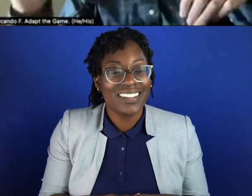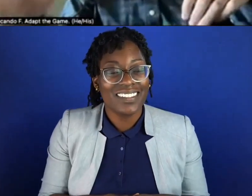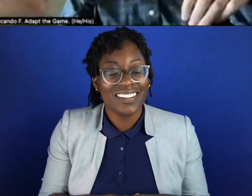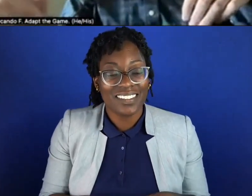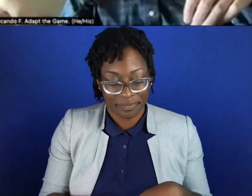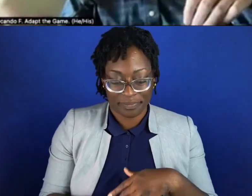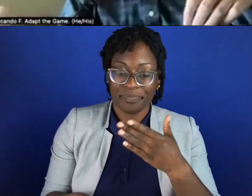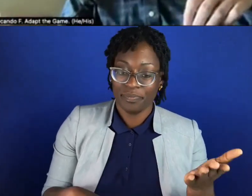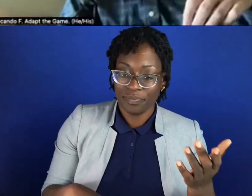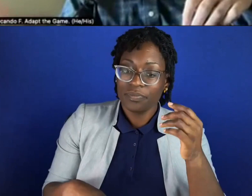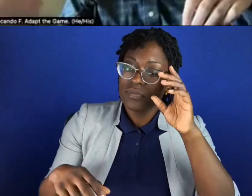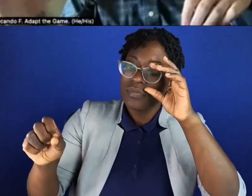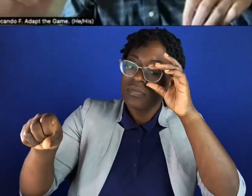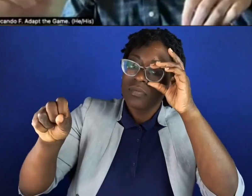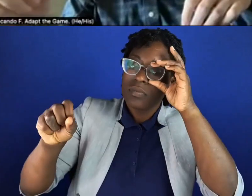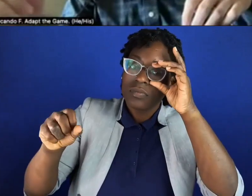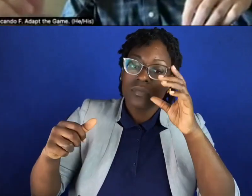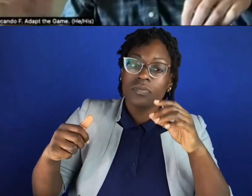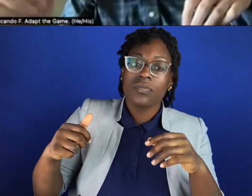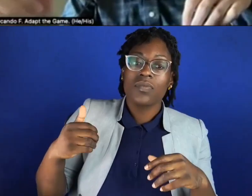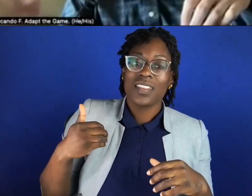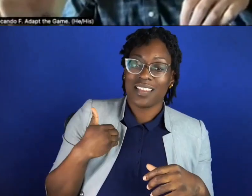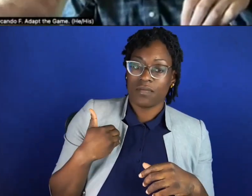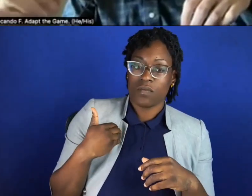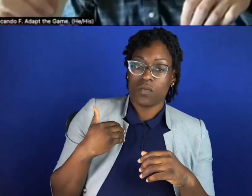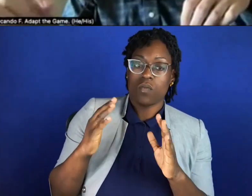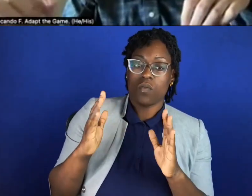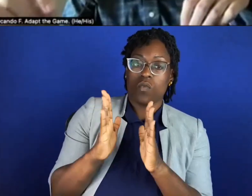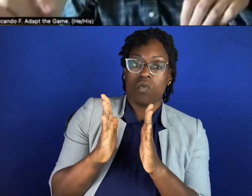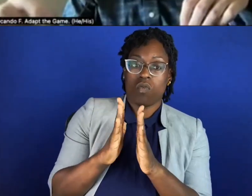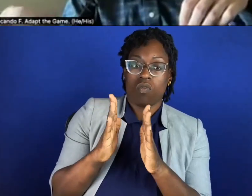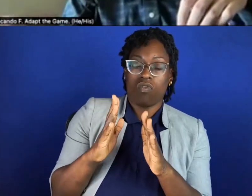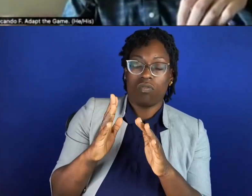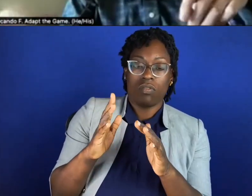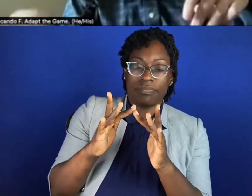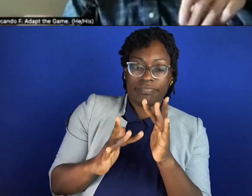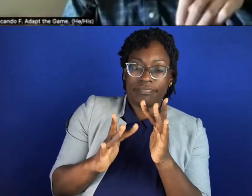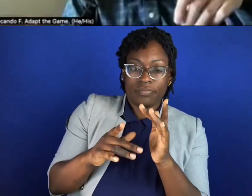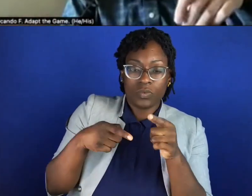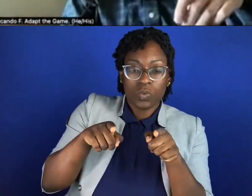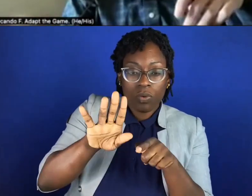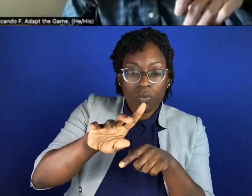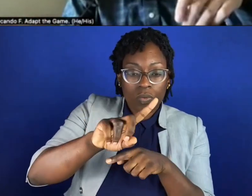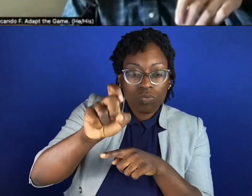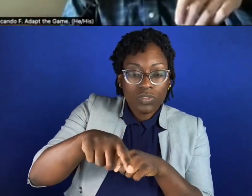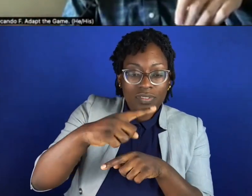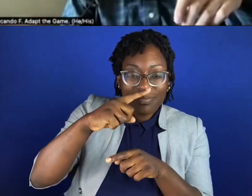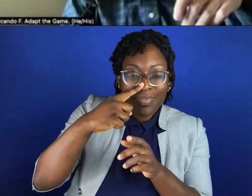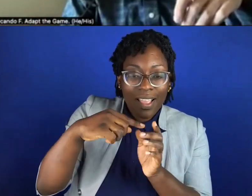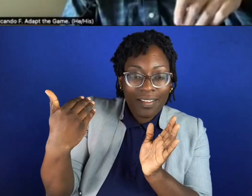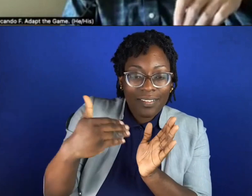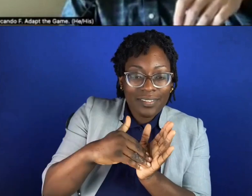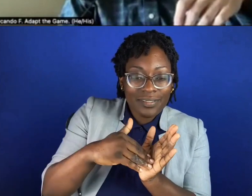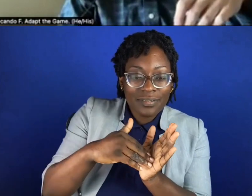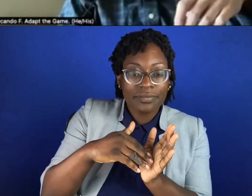I have a small drop during your question can you repeat that question for me